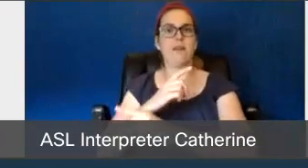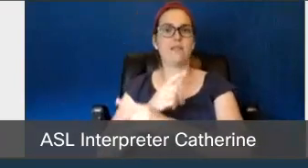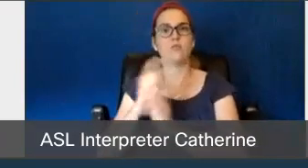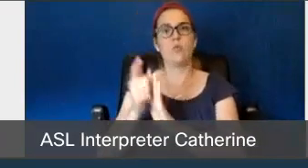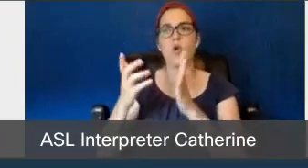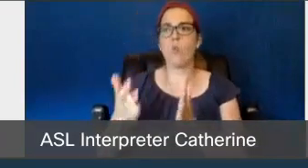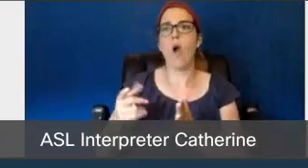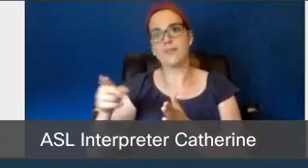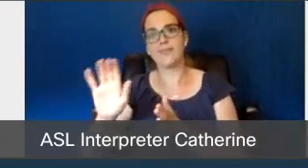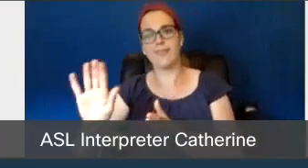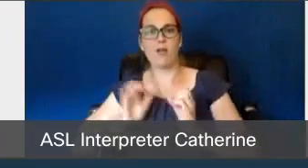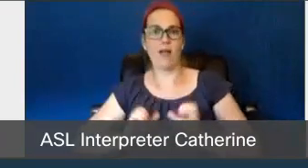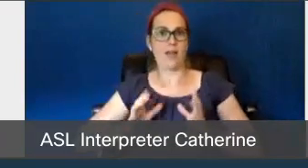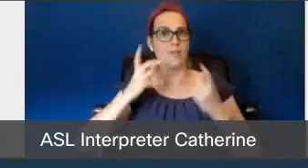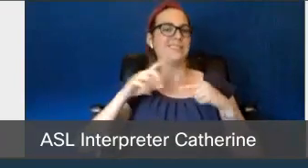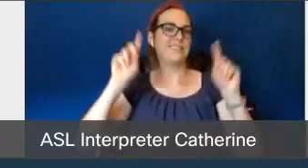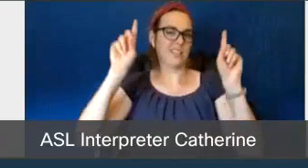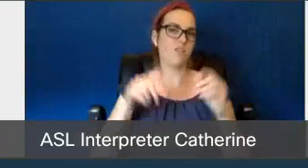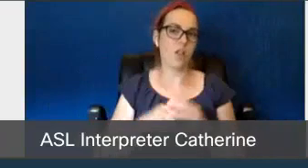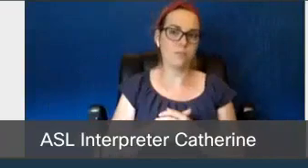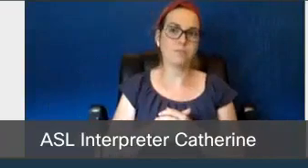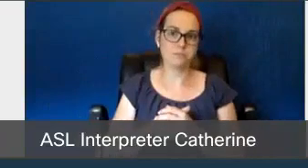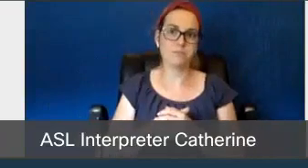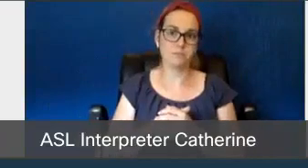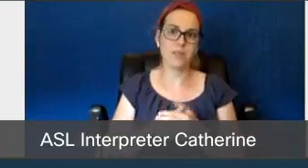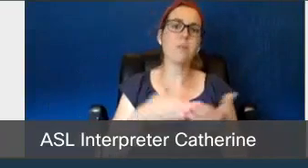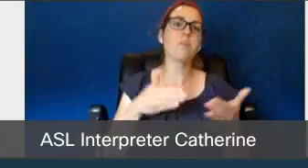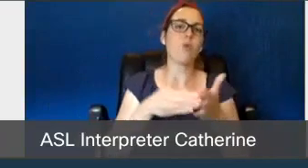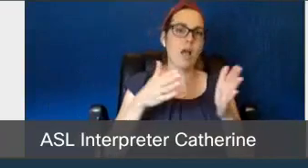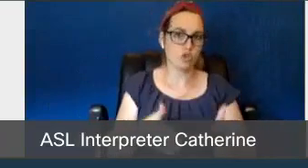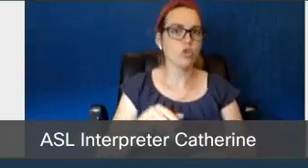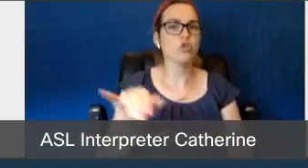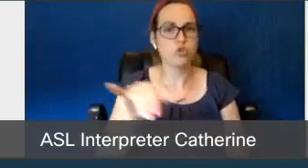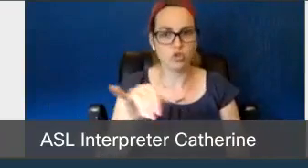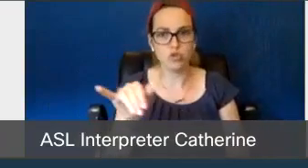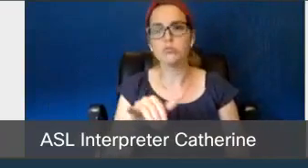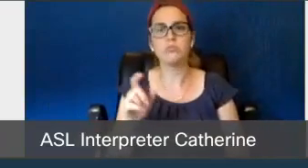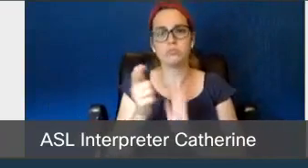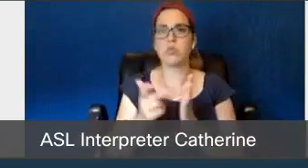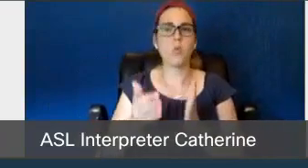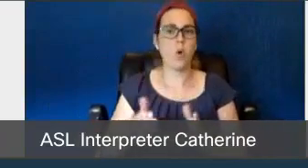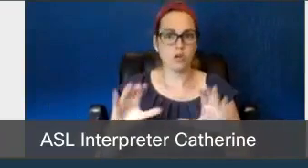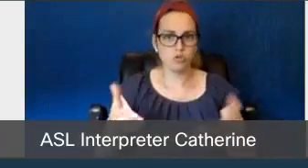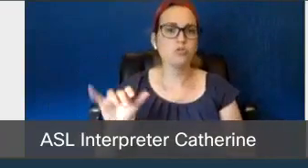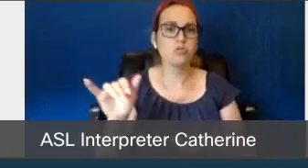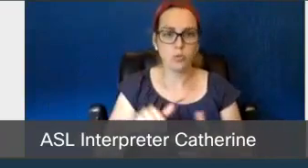We talked about this briefly but you have to have broad eligibility standards. Sometimes prosecutors only wanna limit their treatment court